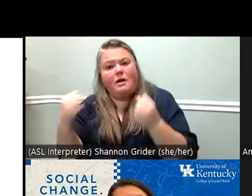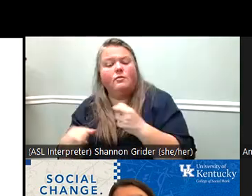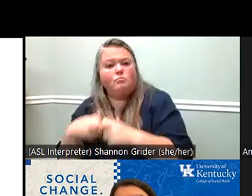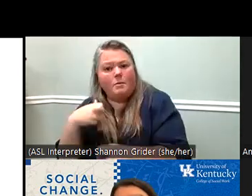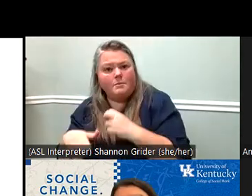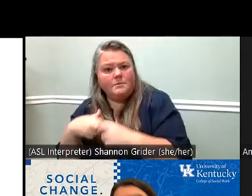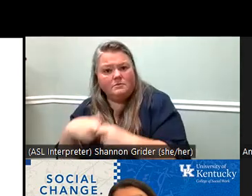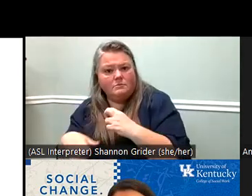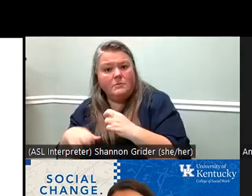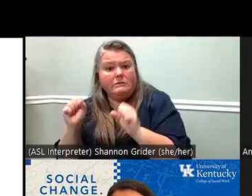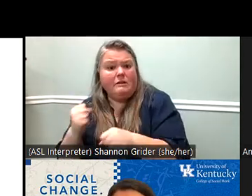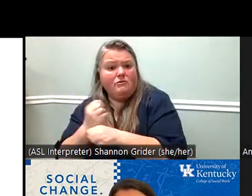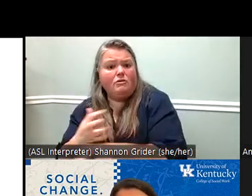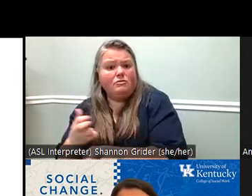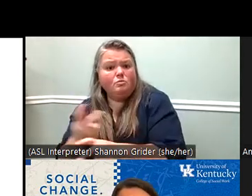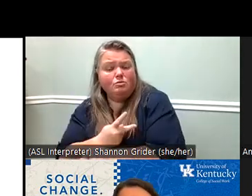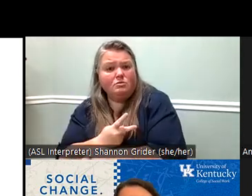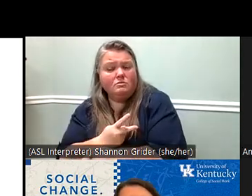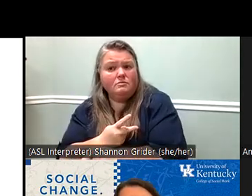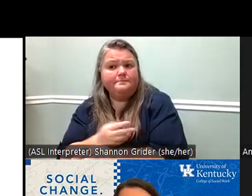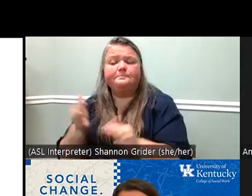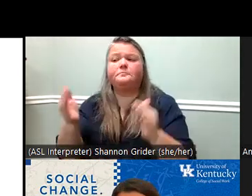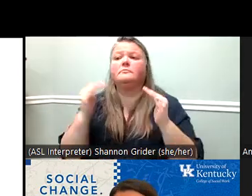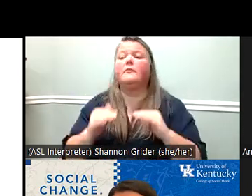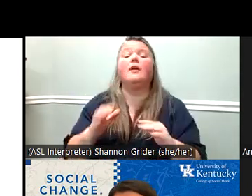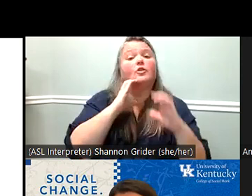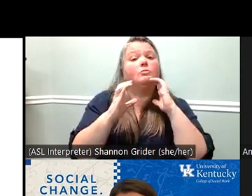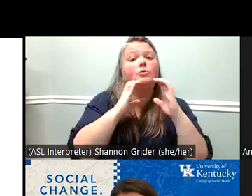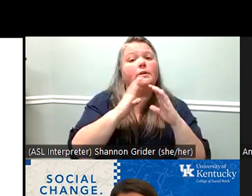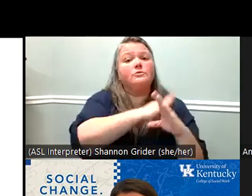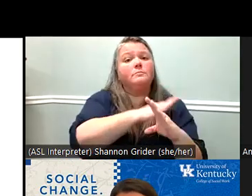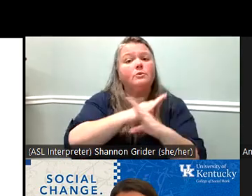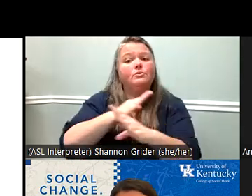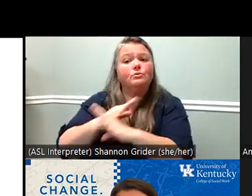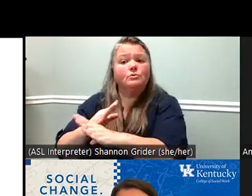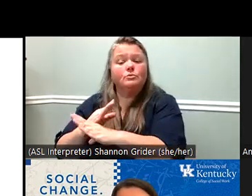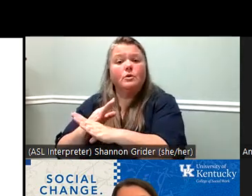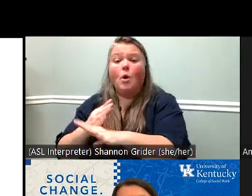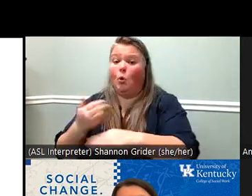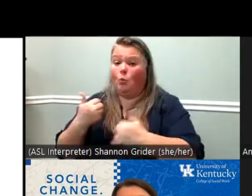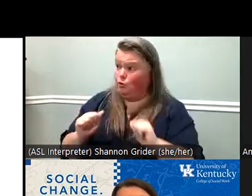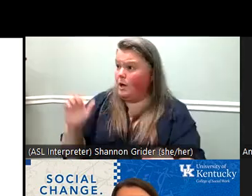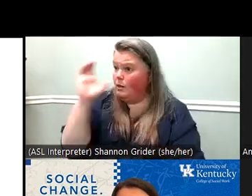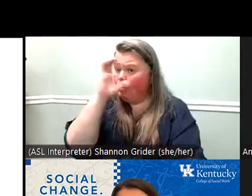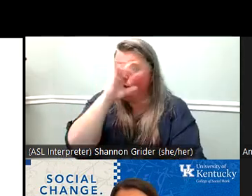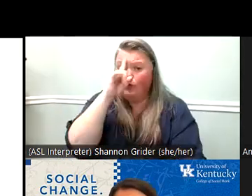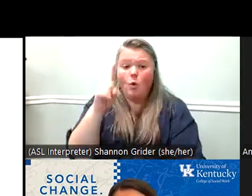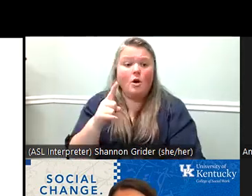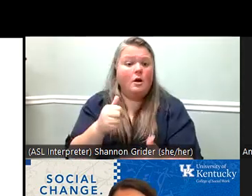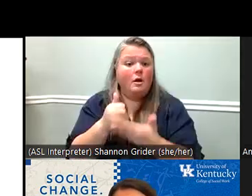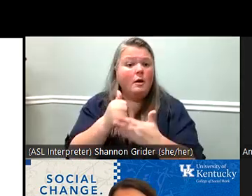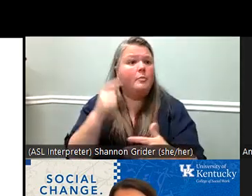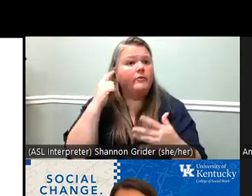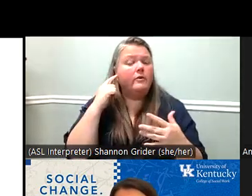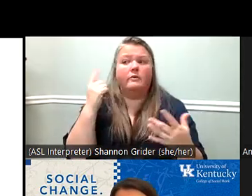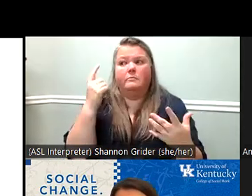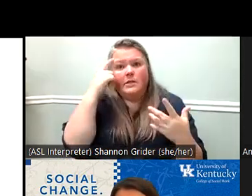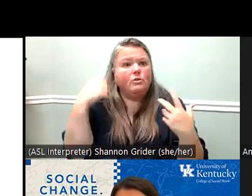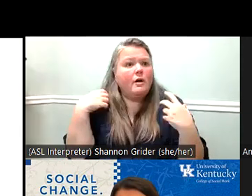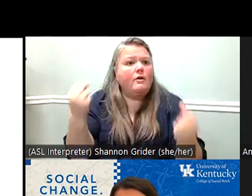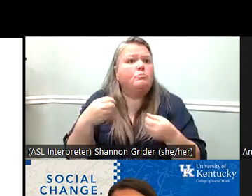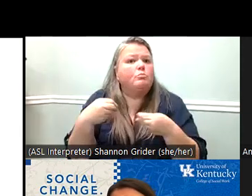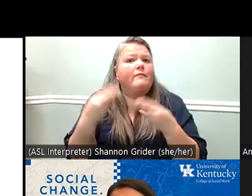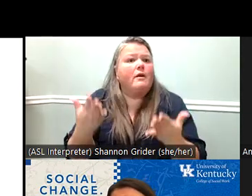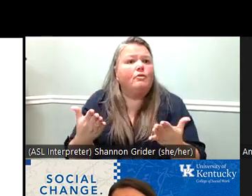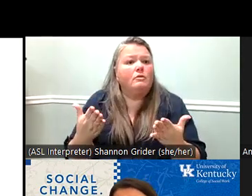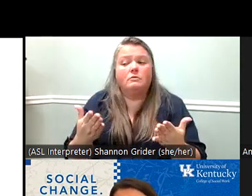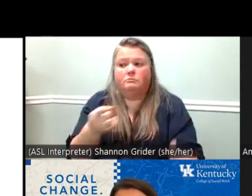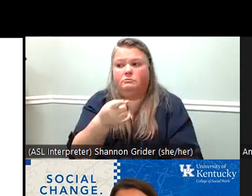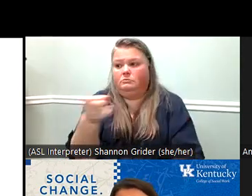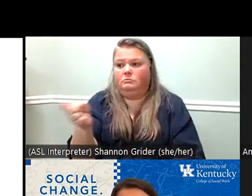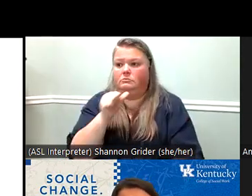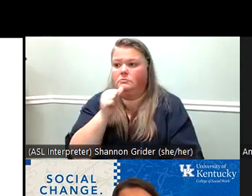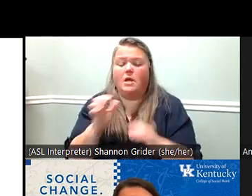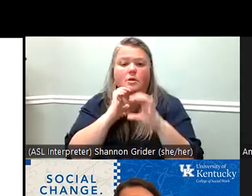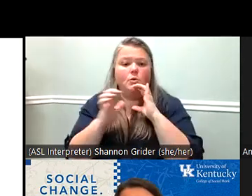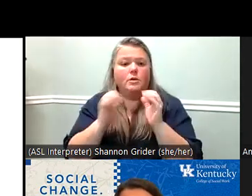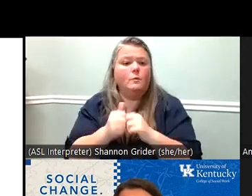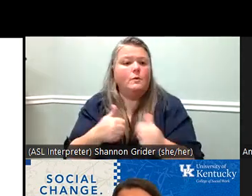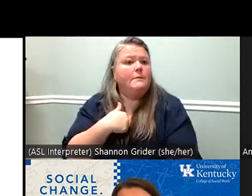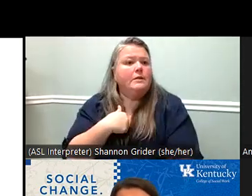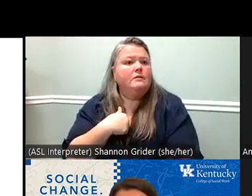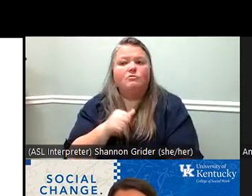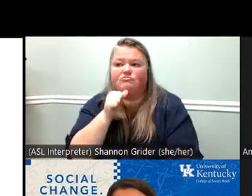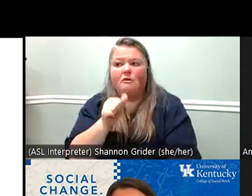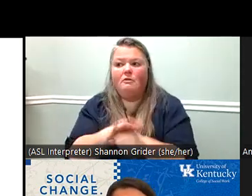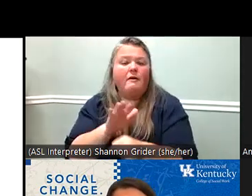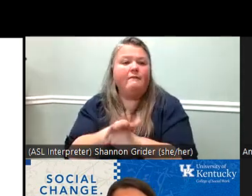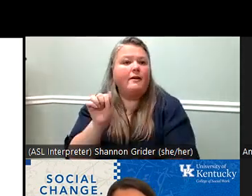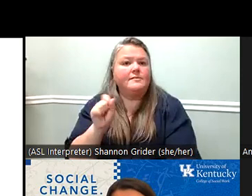OF AWARENESS. EXCUSE ME, ABOUT HOW HEARING LOSS AND MENTAL HEALTH ARE RELATED AND HOW THE DIFFICULTIES THAT WE ENCOUNTER ON A DAILY BASIS CAN ACTUALLY CAUSE MENTAL